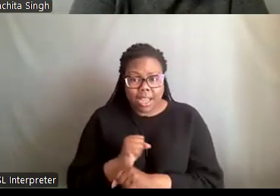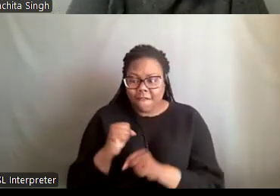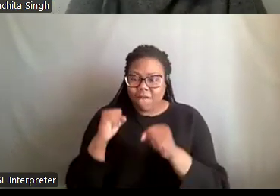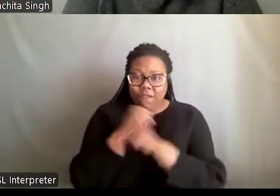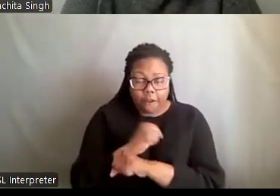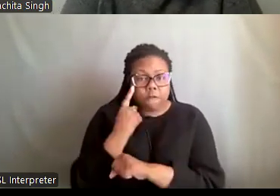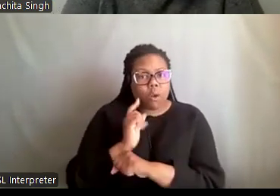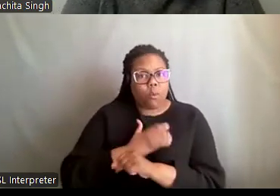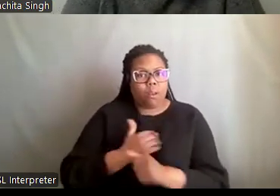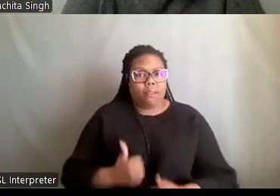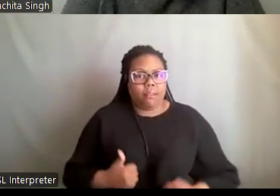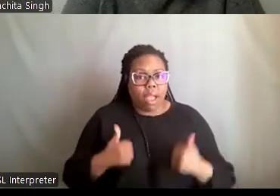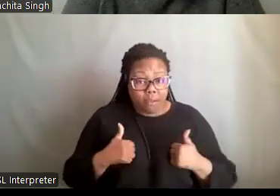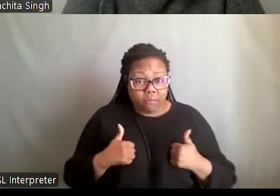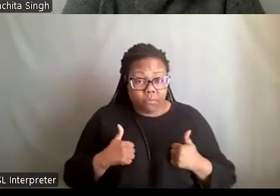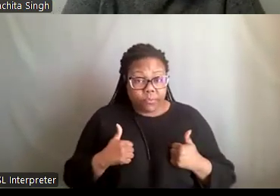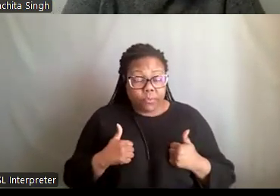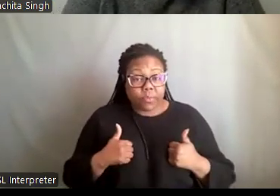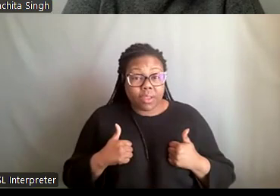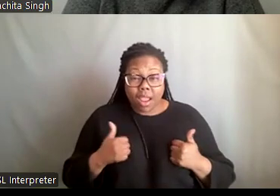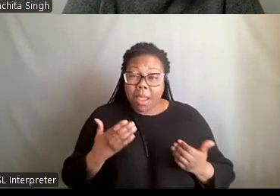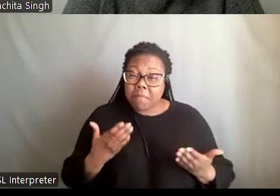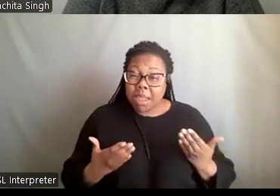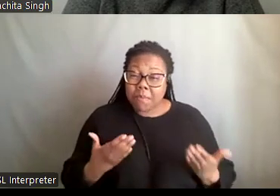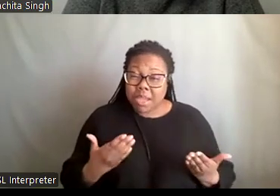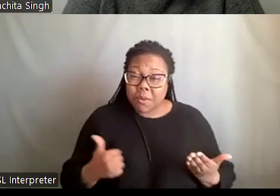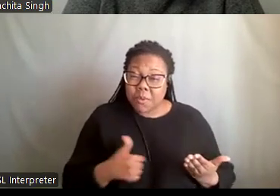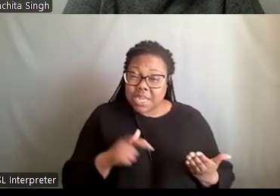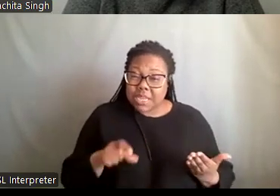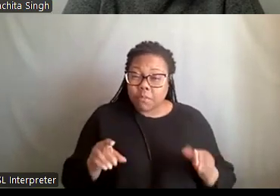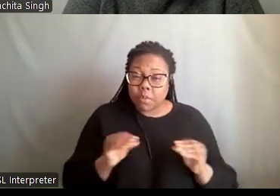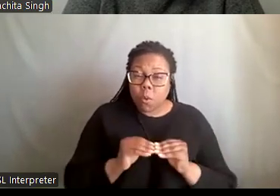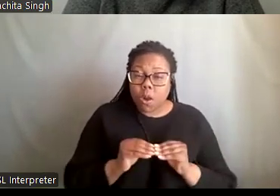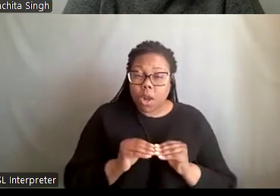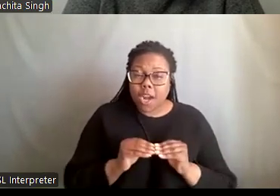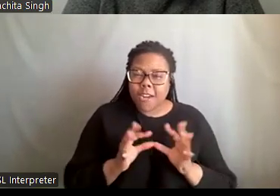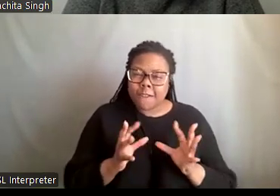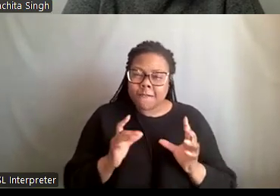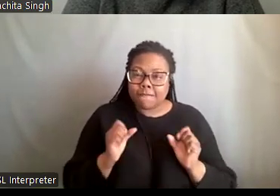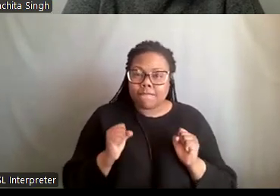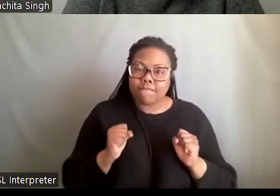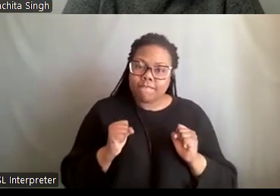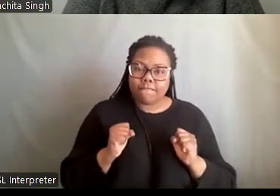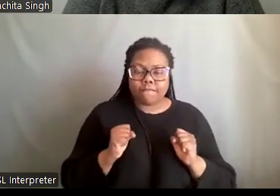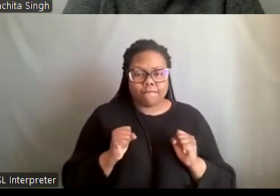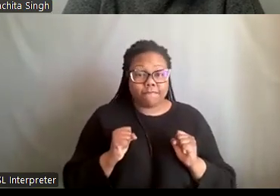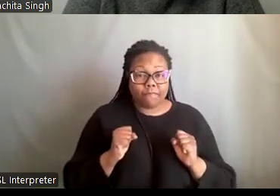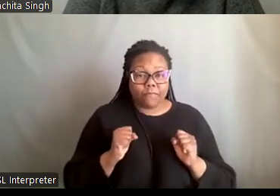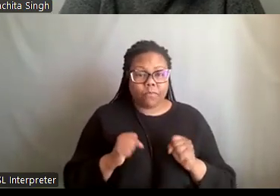We a literally in a fight for our lives and maybe we need to get a little bit